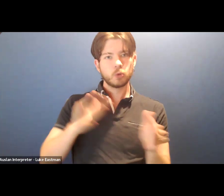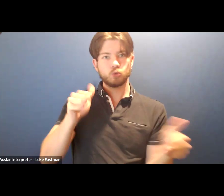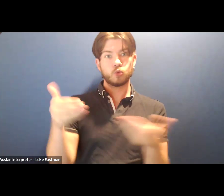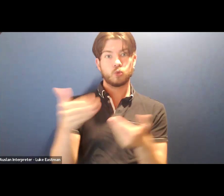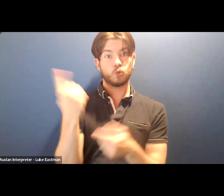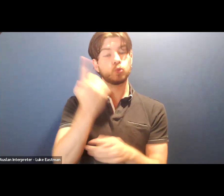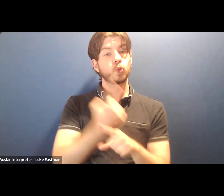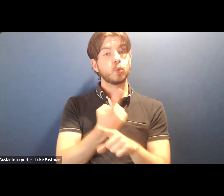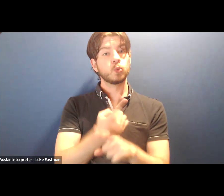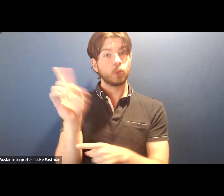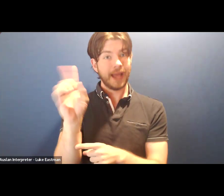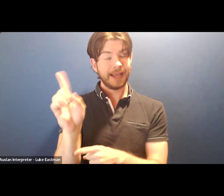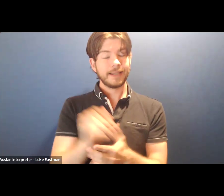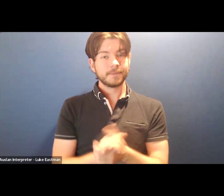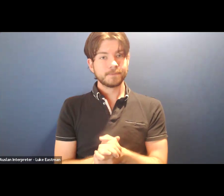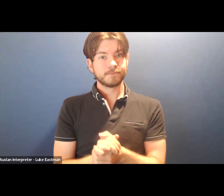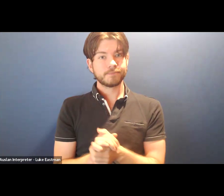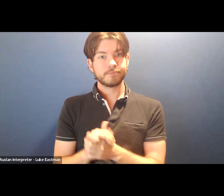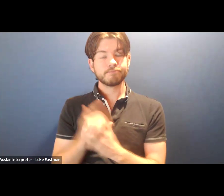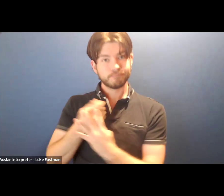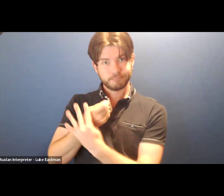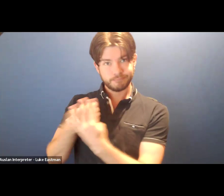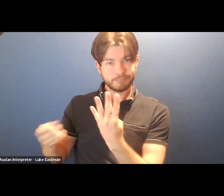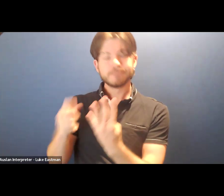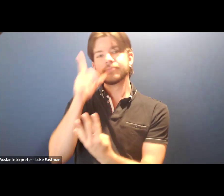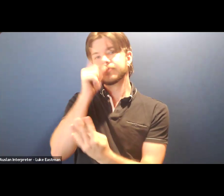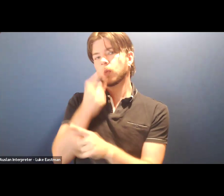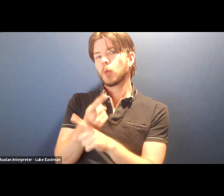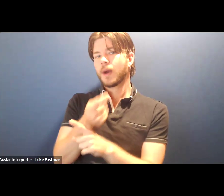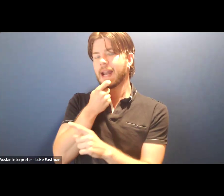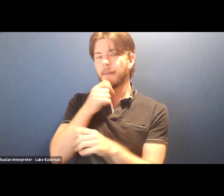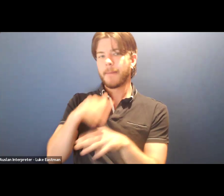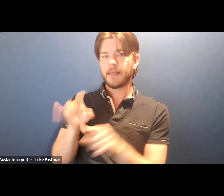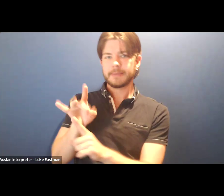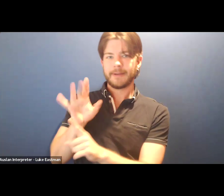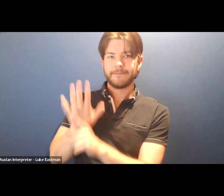panelists and give them an